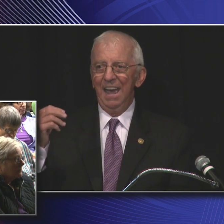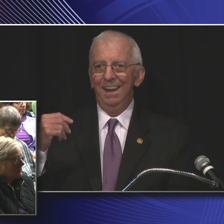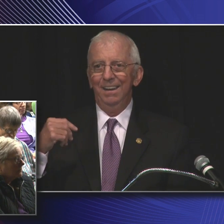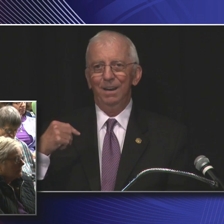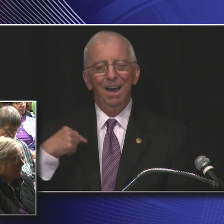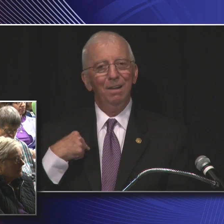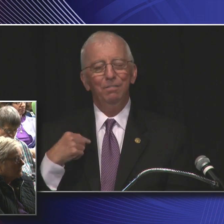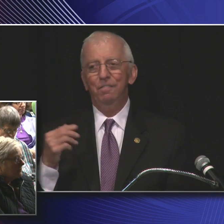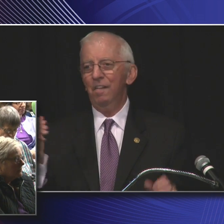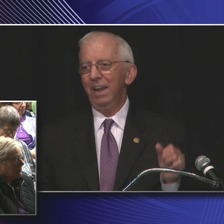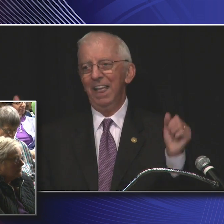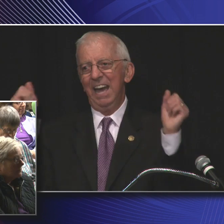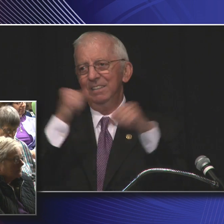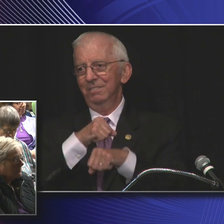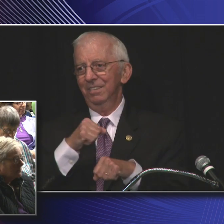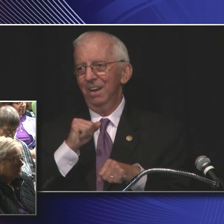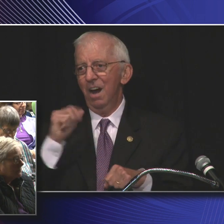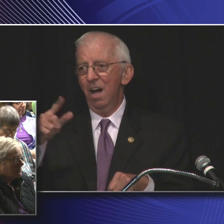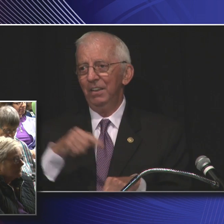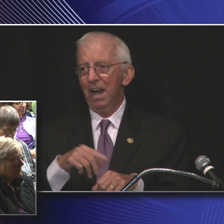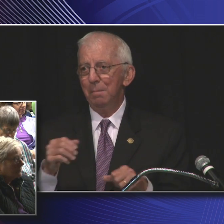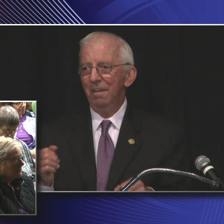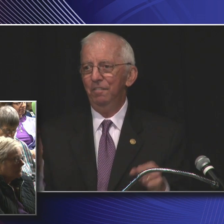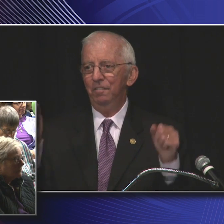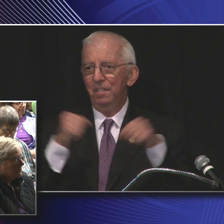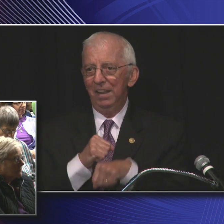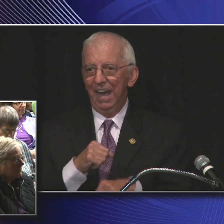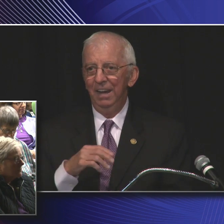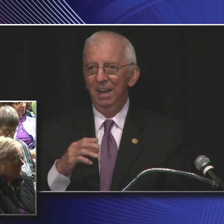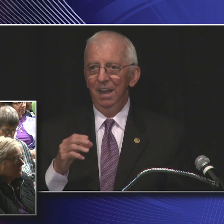And I fight that all the time. I fight that.